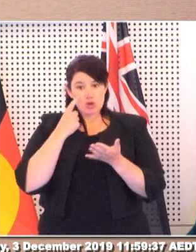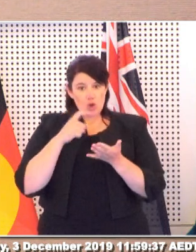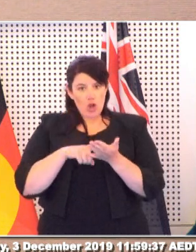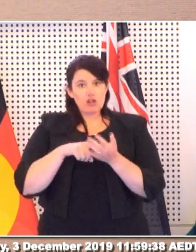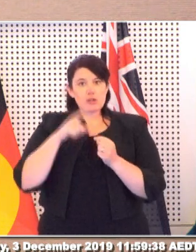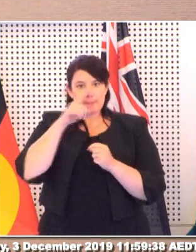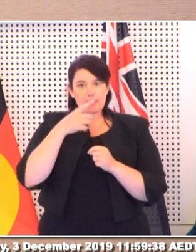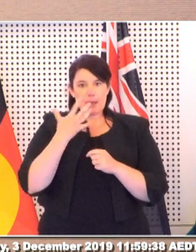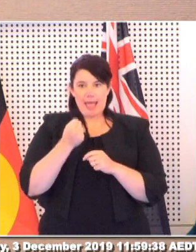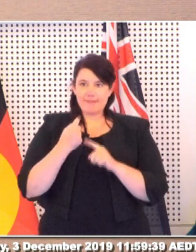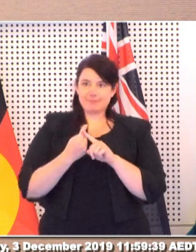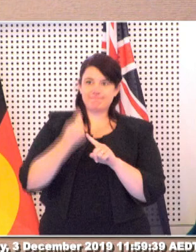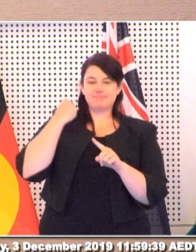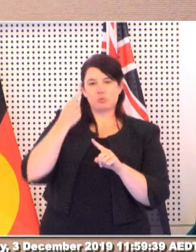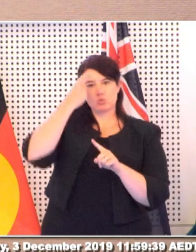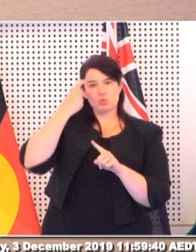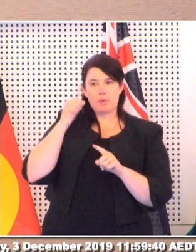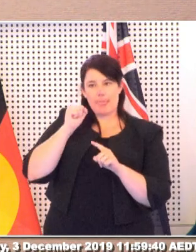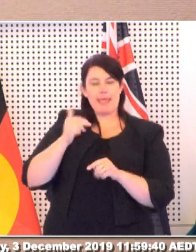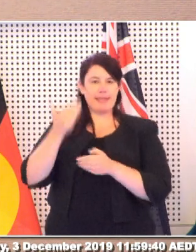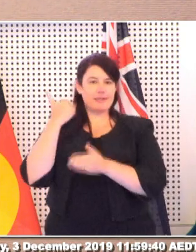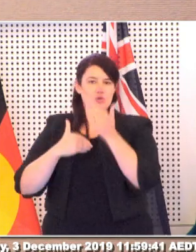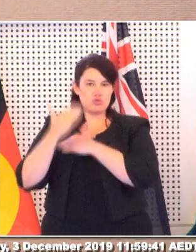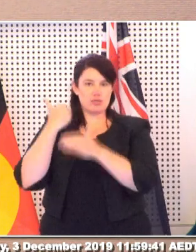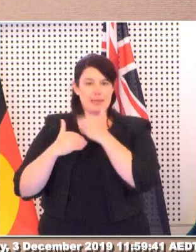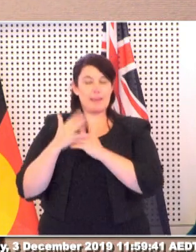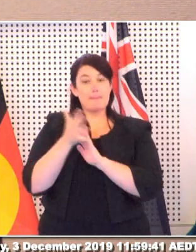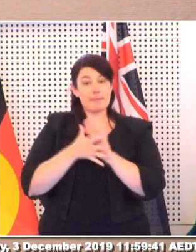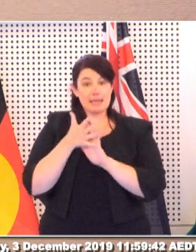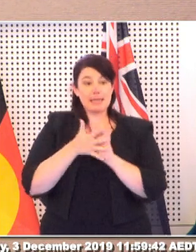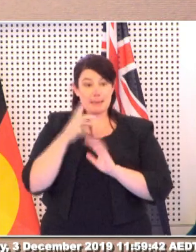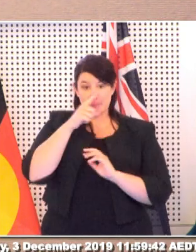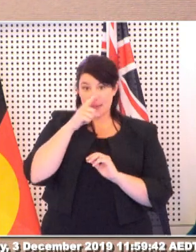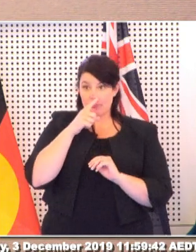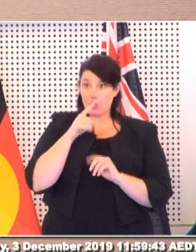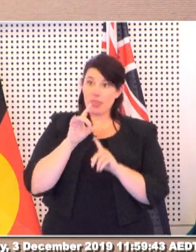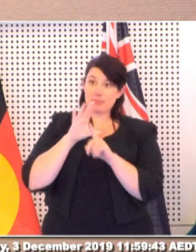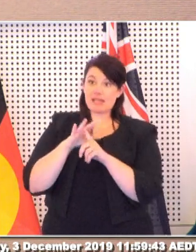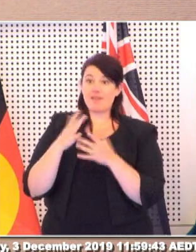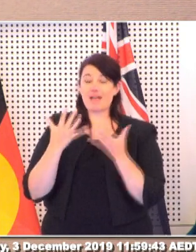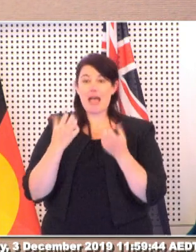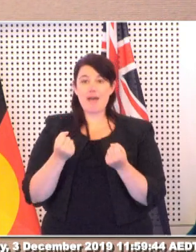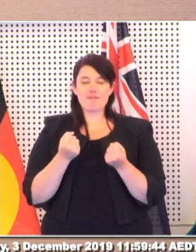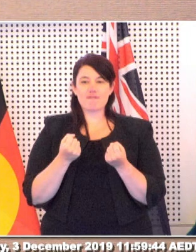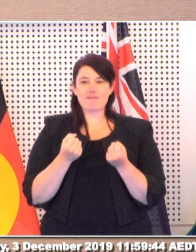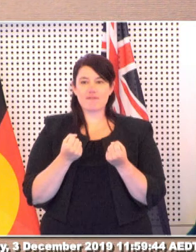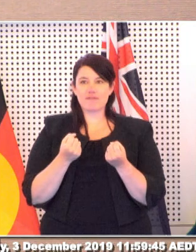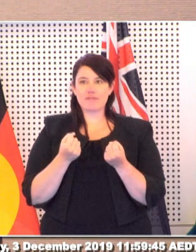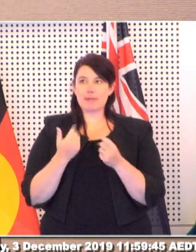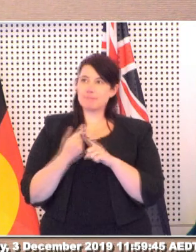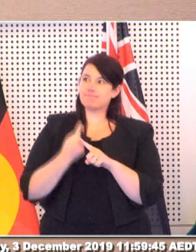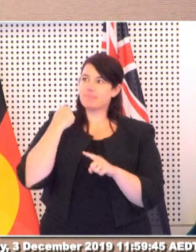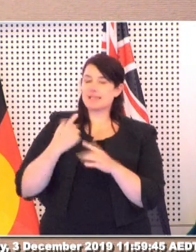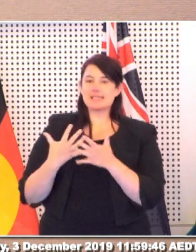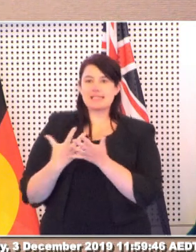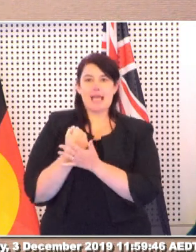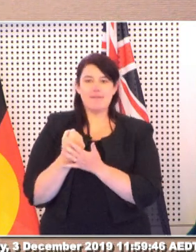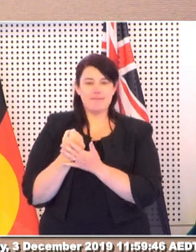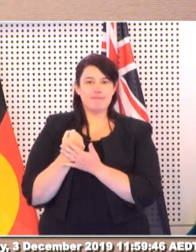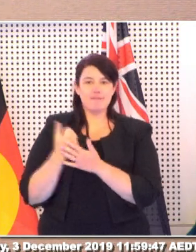histories. So people who had safe backgrounds, people who didn’t have abuse